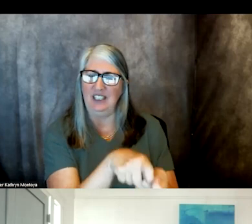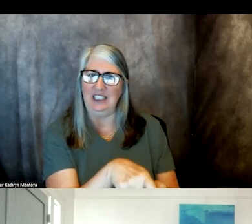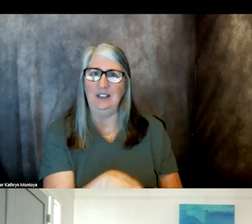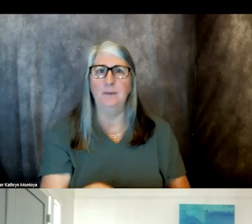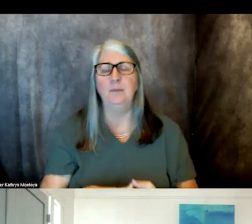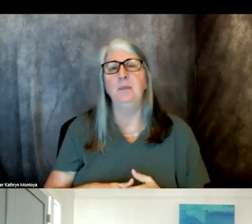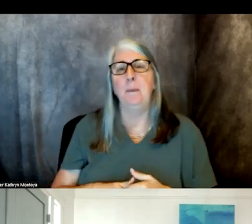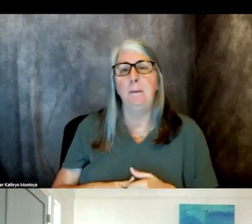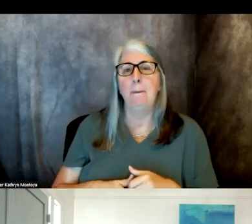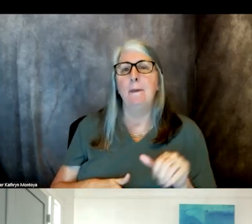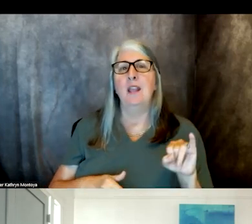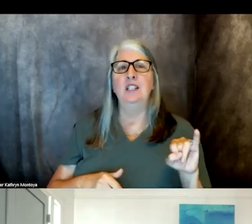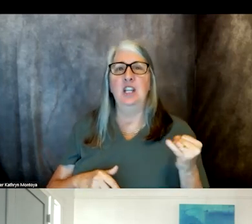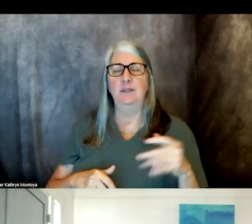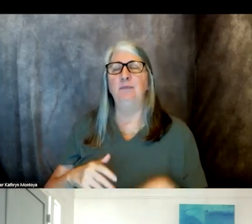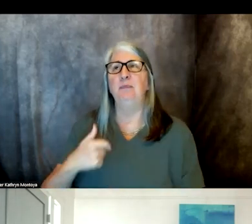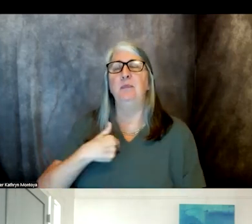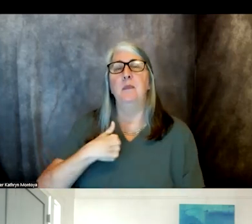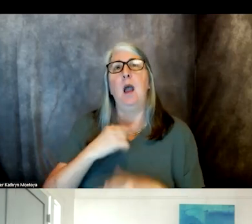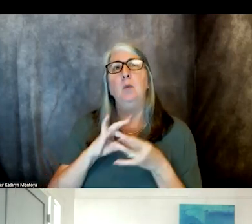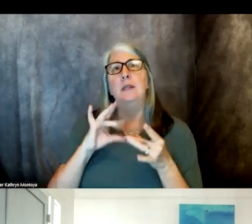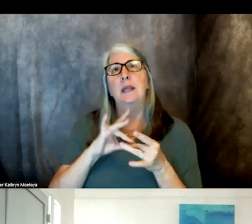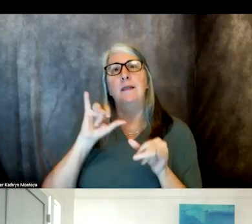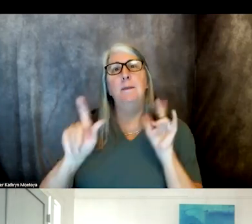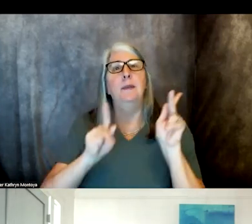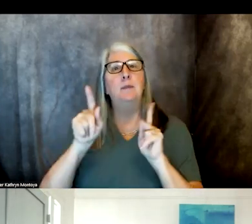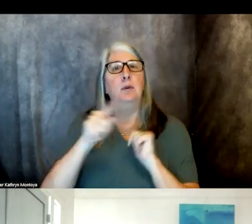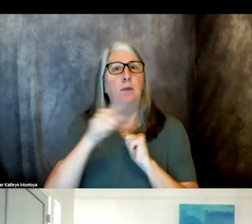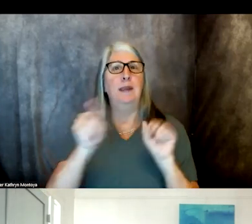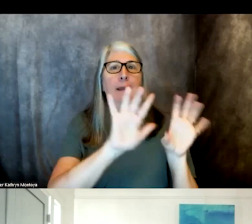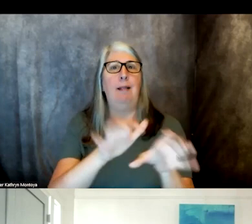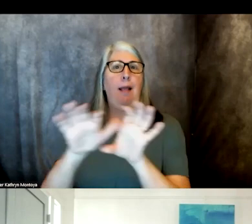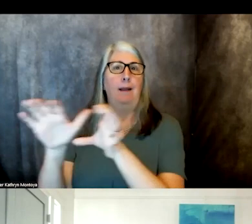I WOULD SAY THAT PEOPLE ARE BEING CLASSED INAPPROPRIATELY AT